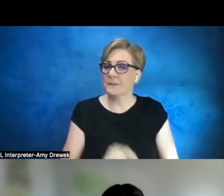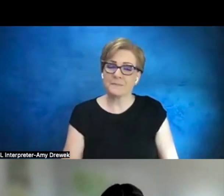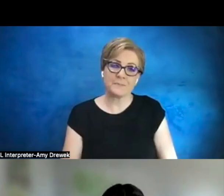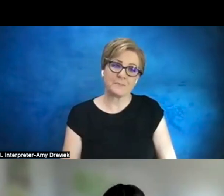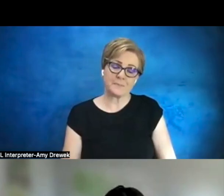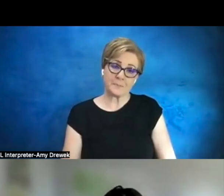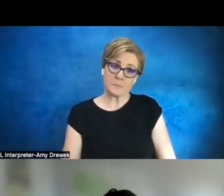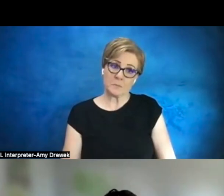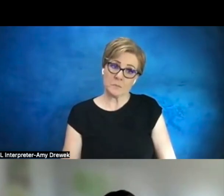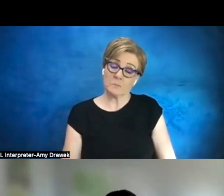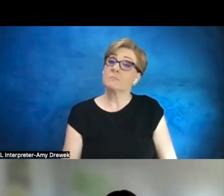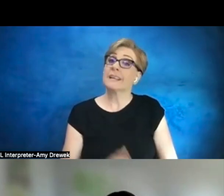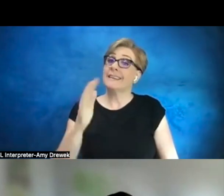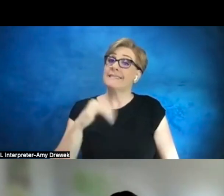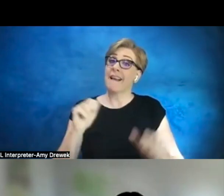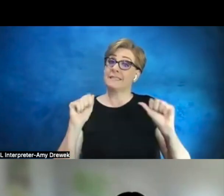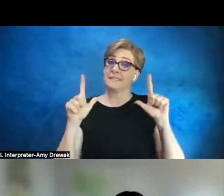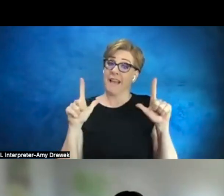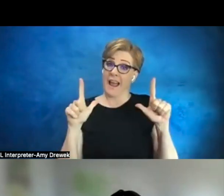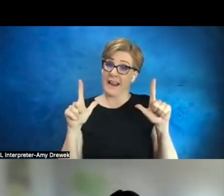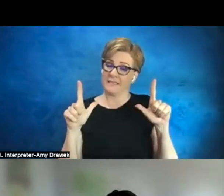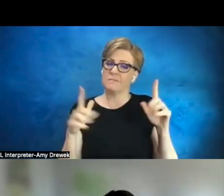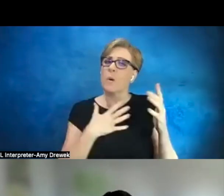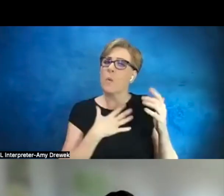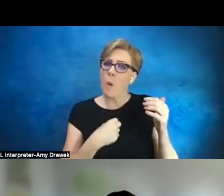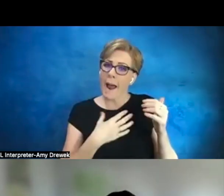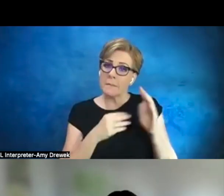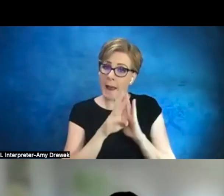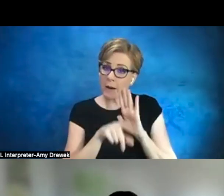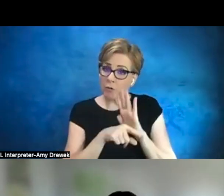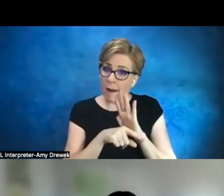So our next slide is a white slide. It says "Disability Mentoring Day